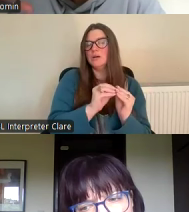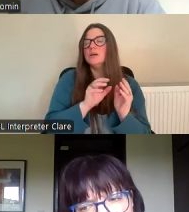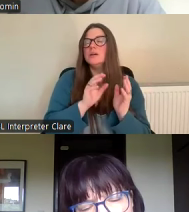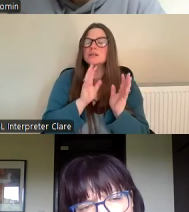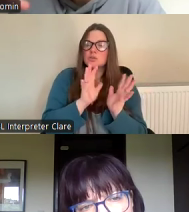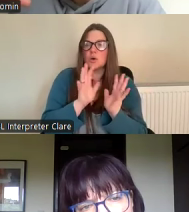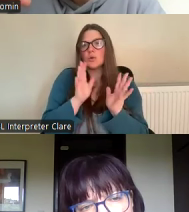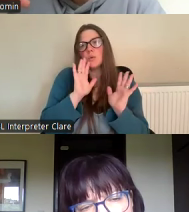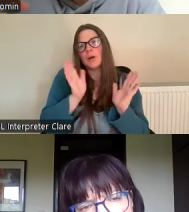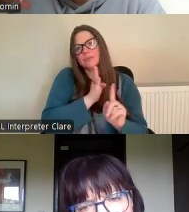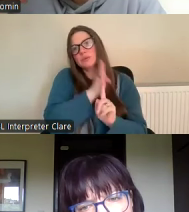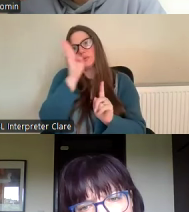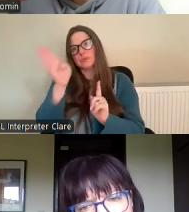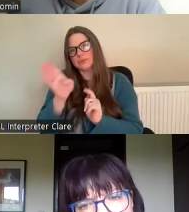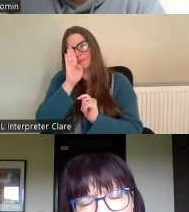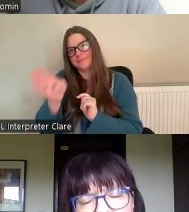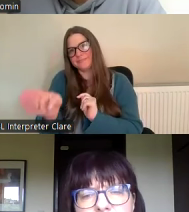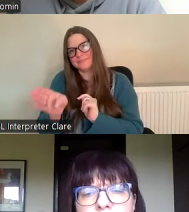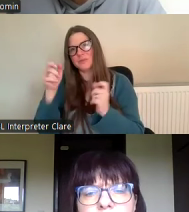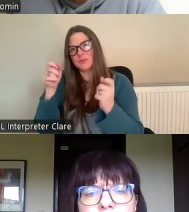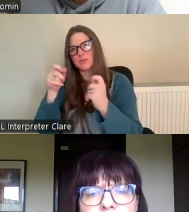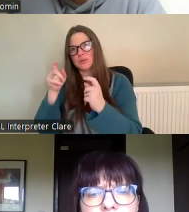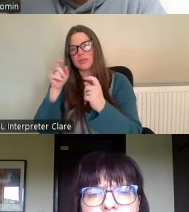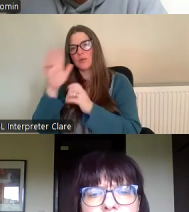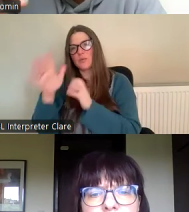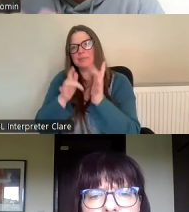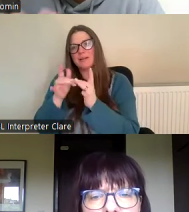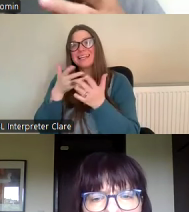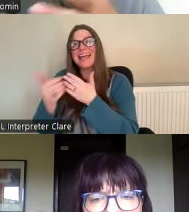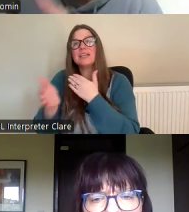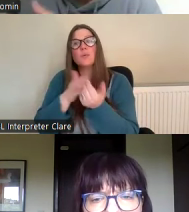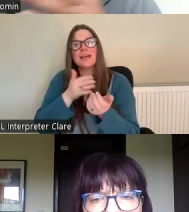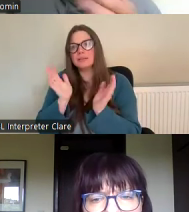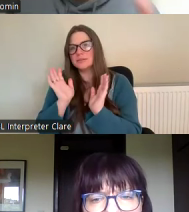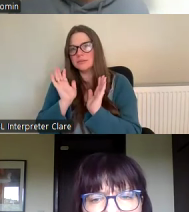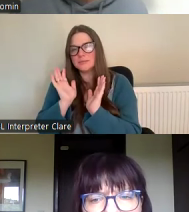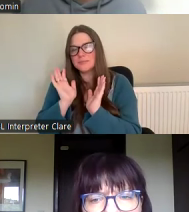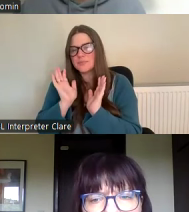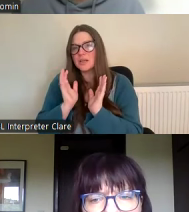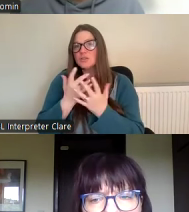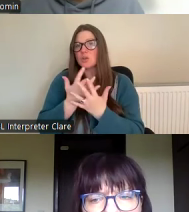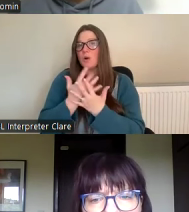What you'll get is you'll still be able to click through-- well, the users will be able to click through onto your ad.